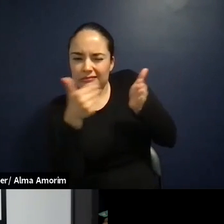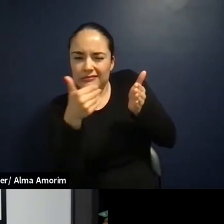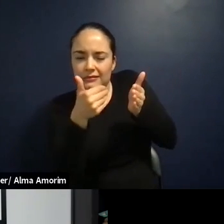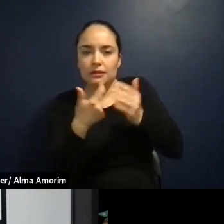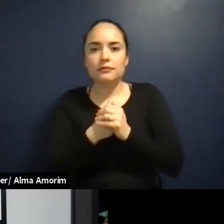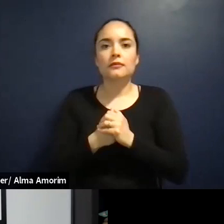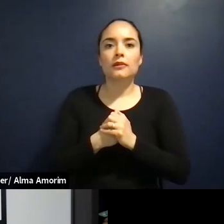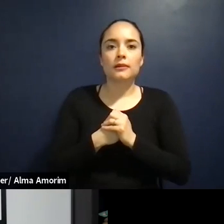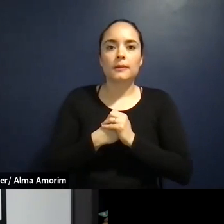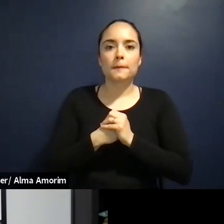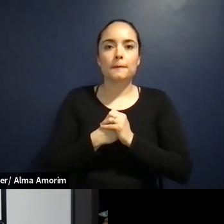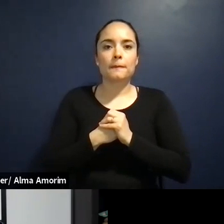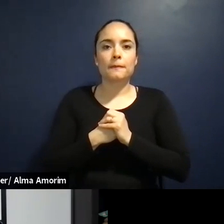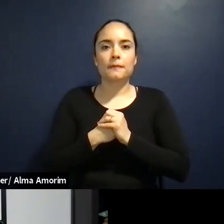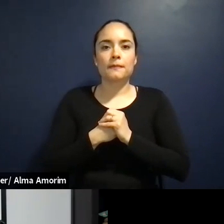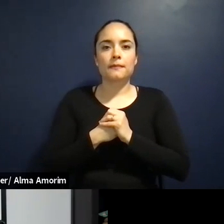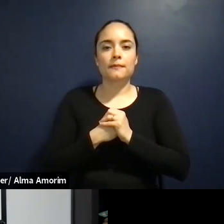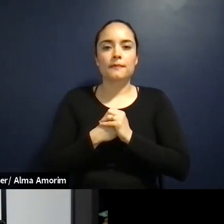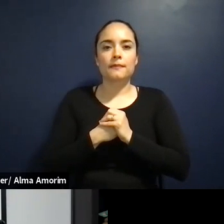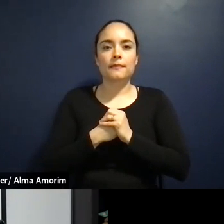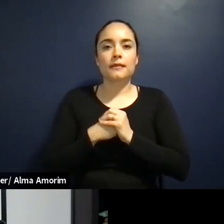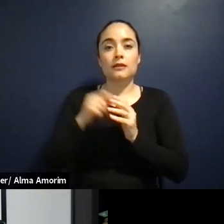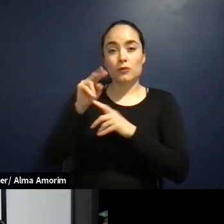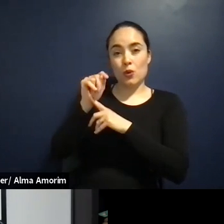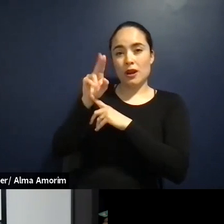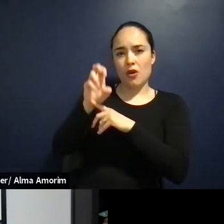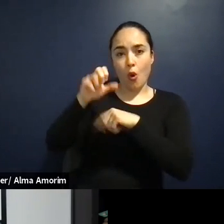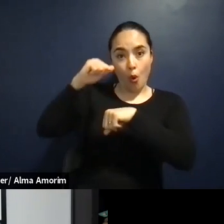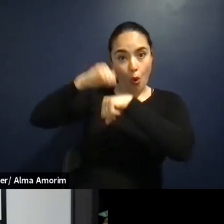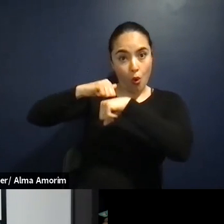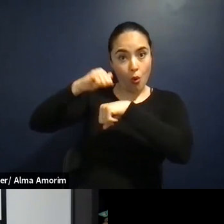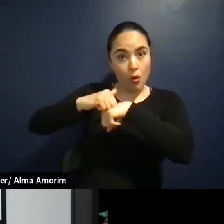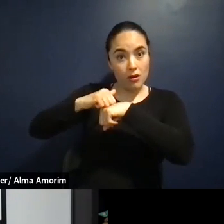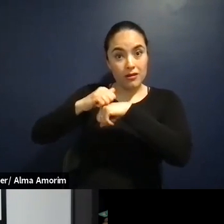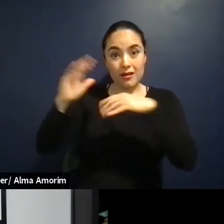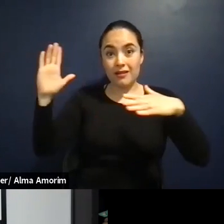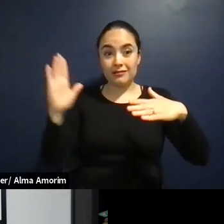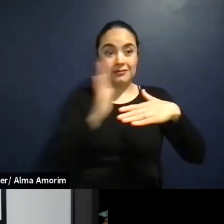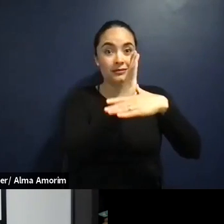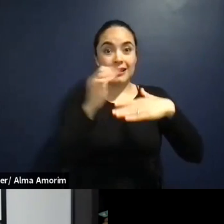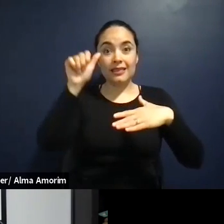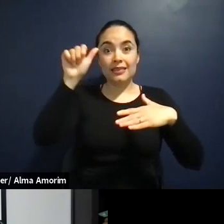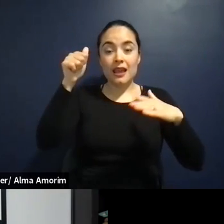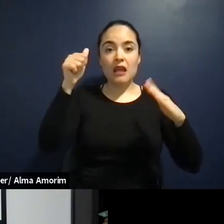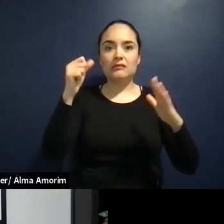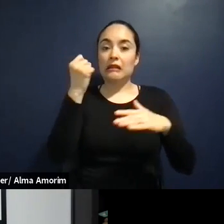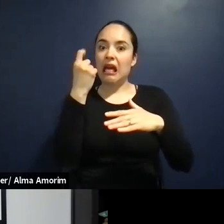will last longer, so is there anything that we have that is harder than diamonds?